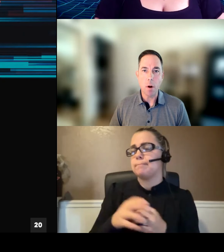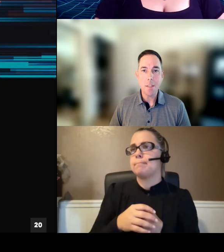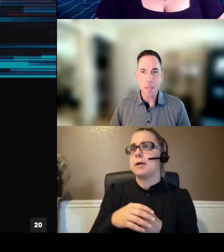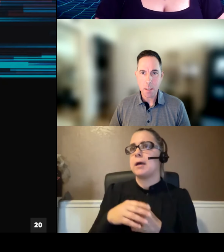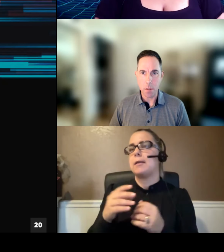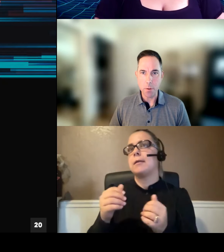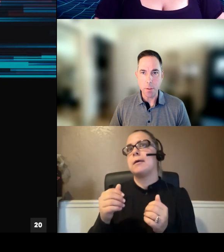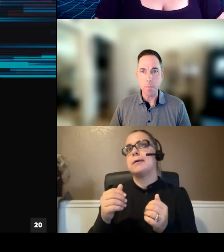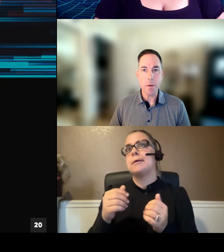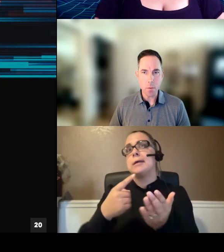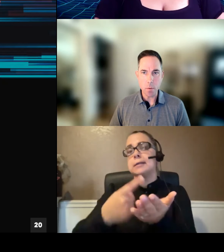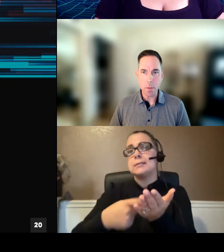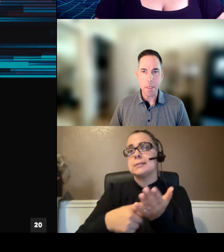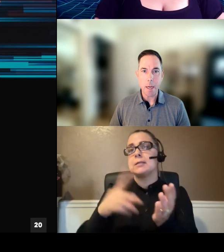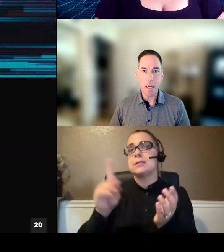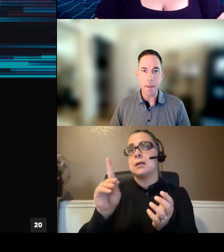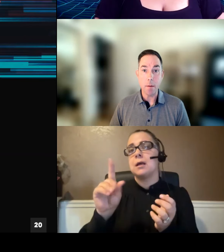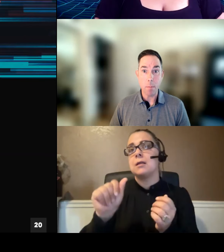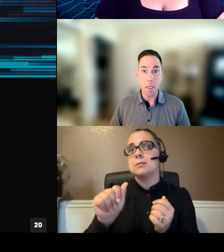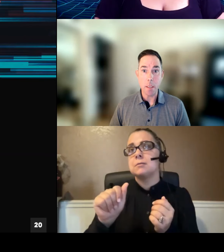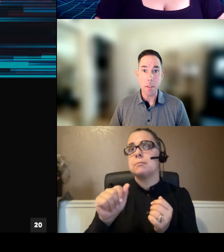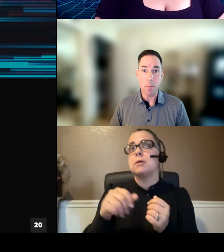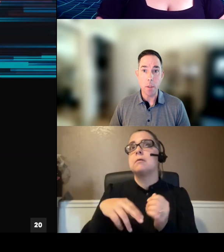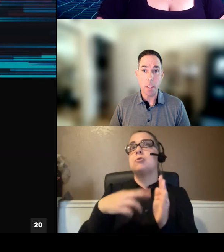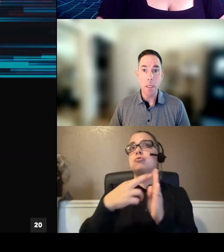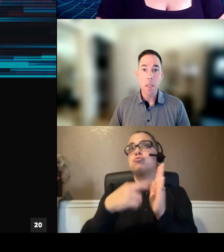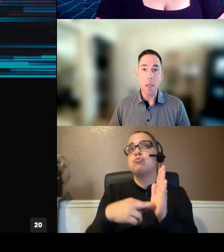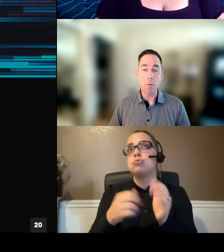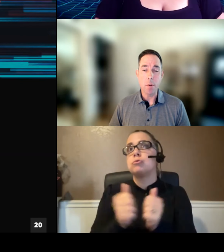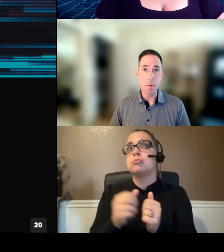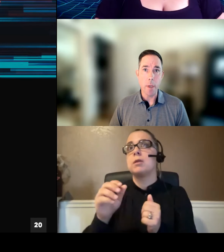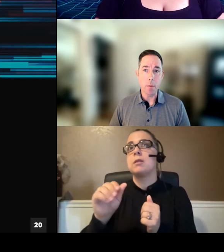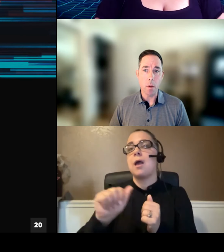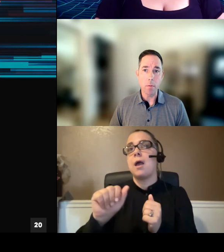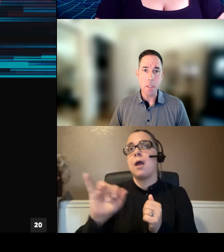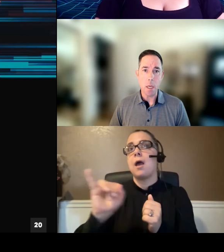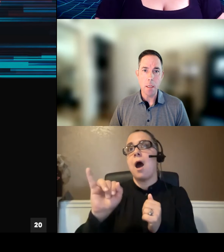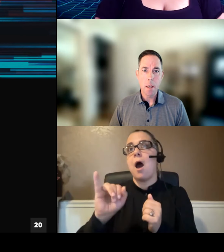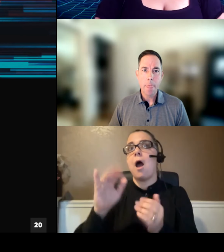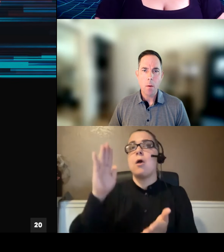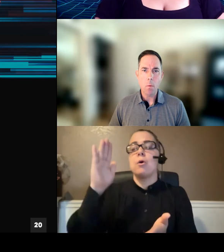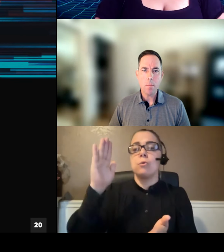are tech solutions, better tools in AI that embed accessibility and reduce manual oversight. What